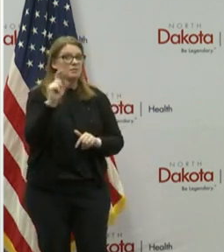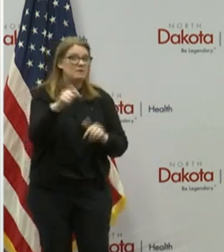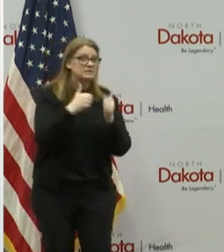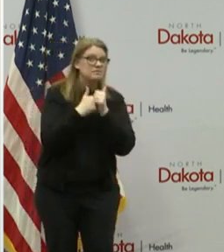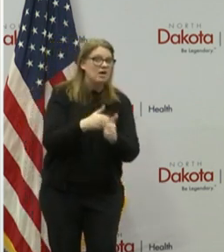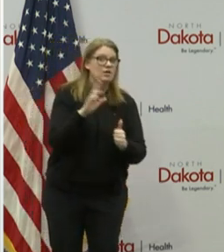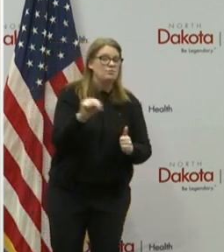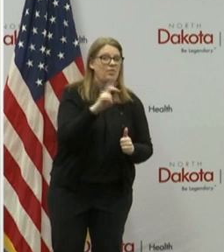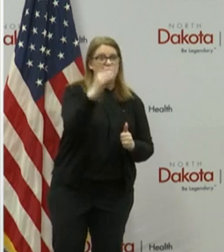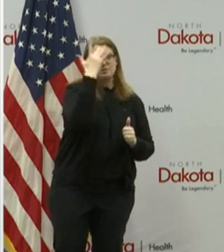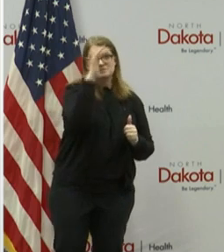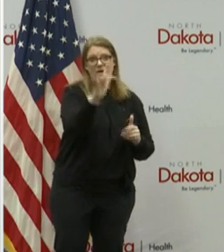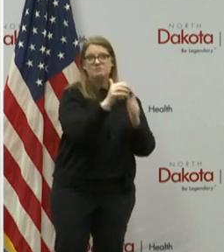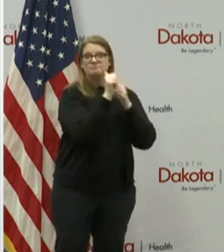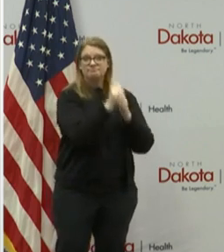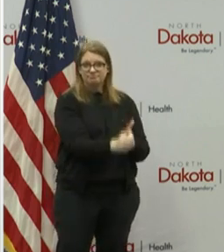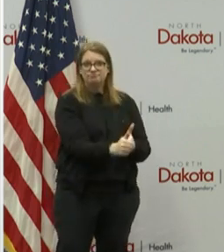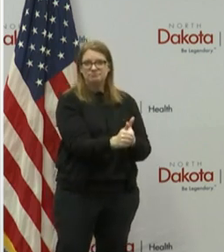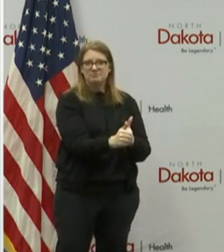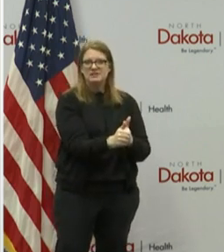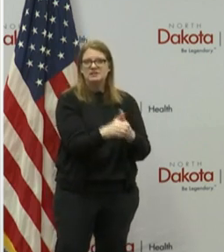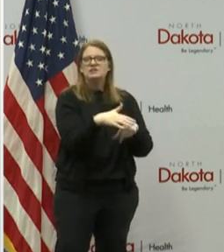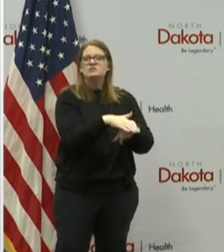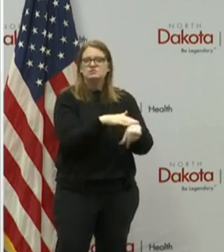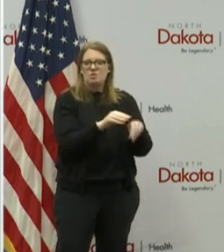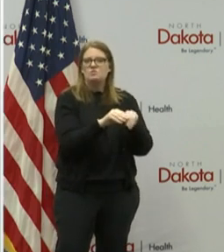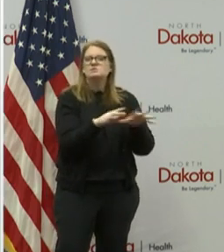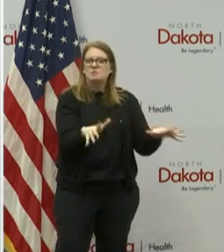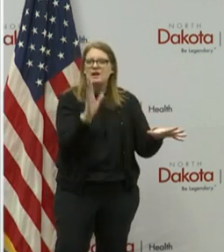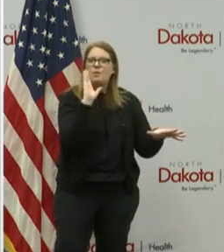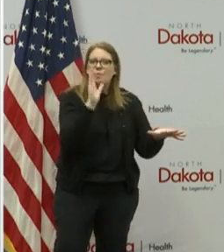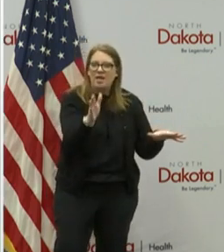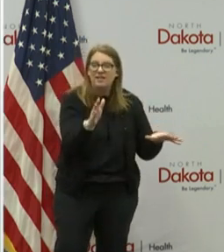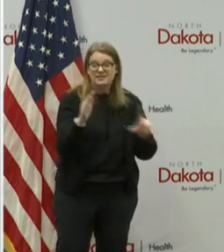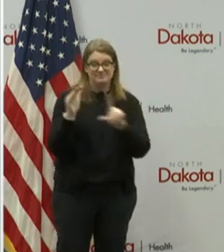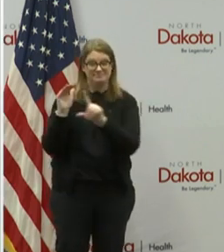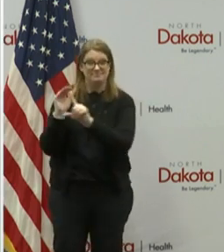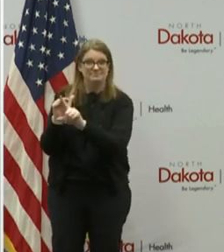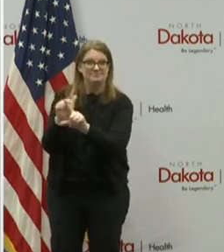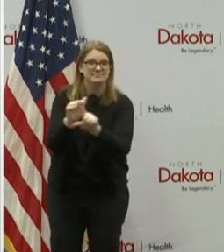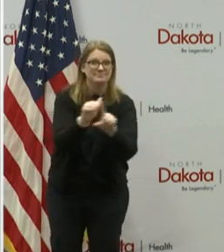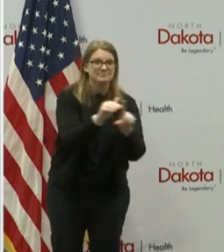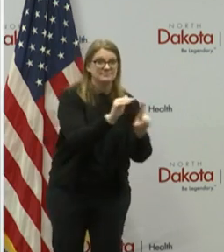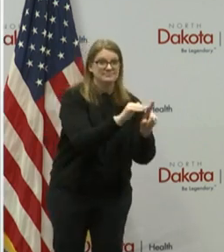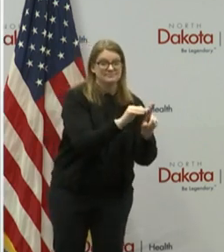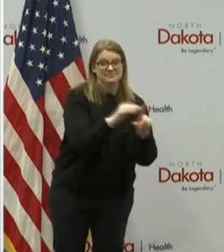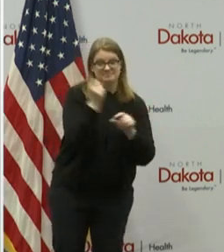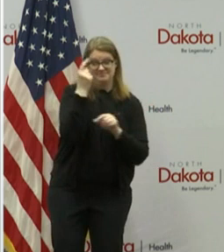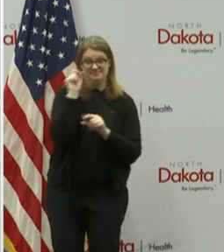TO FOLLOW THE NORTH DAKOTA SMART GUIDE -- GUIDELINES UNDER THE HELPING THE SLOW THE